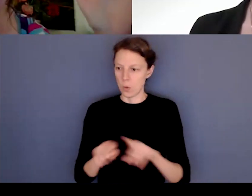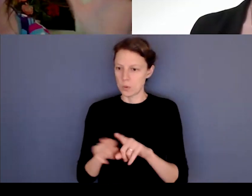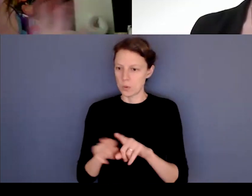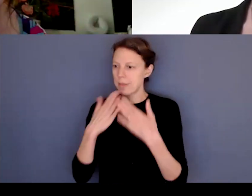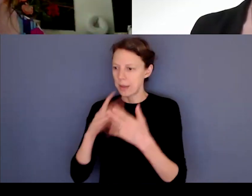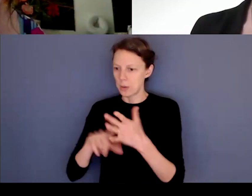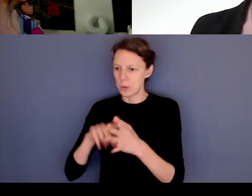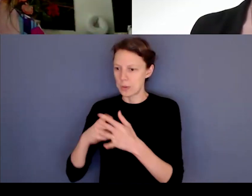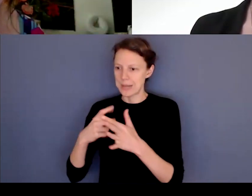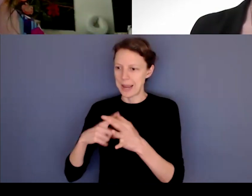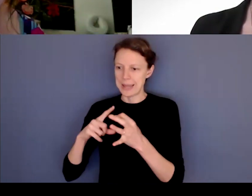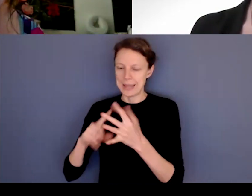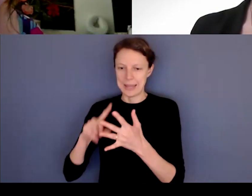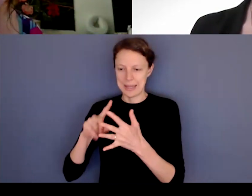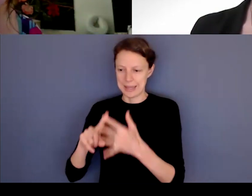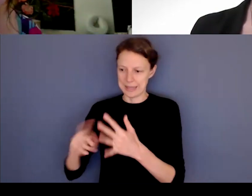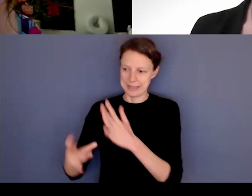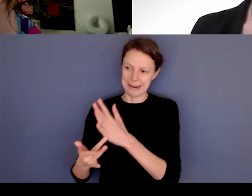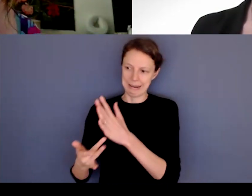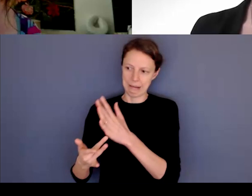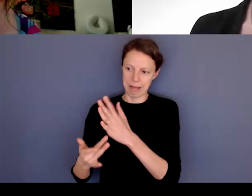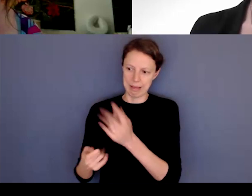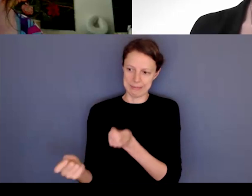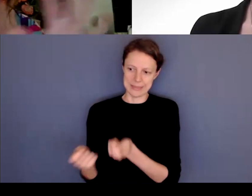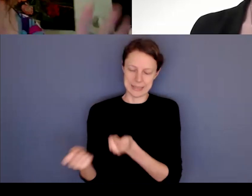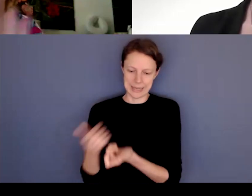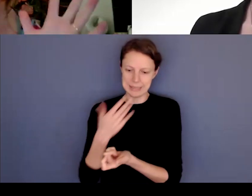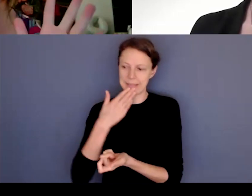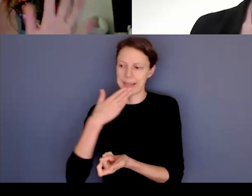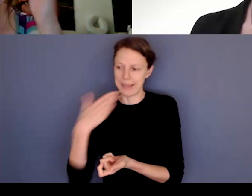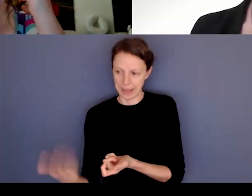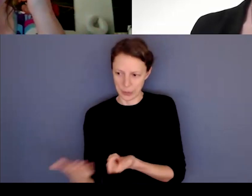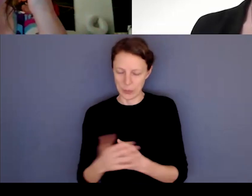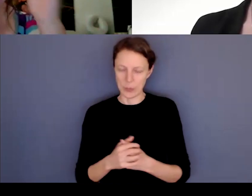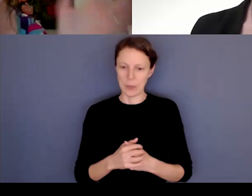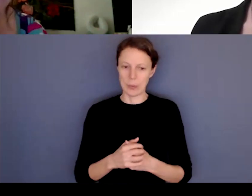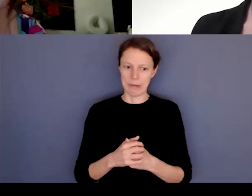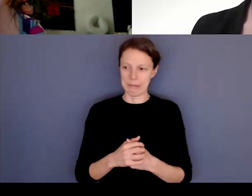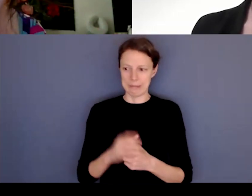our fabulous behind the scenes technical facilitator, who none of this would have happened if it wasn't for Jackie today. So